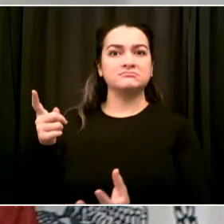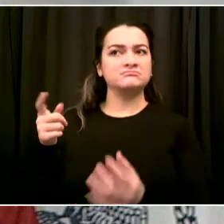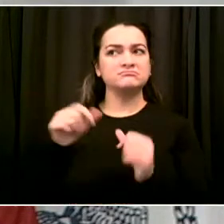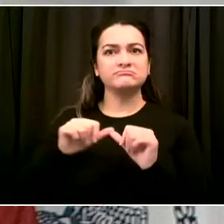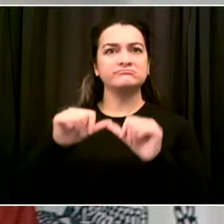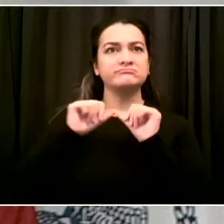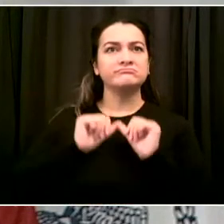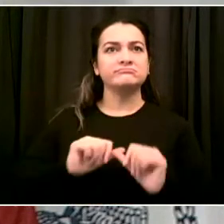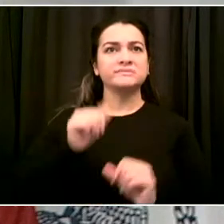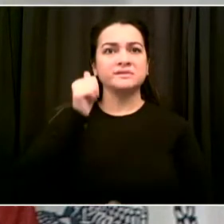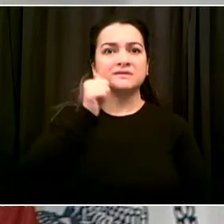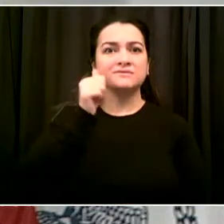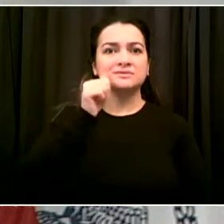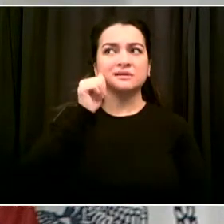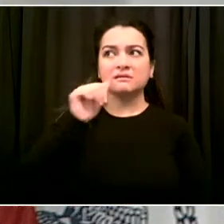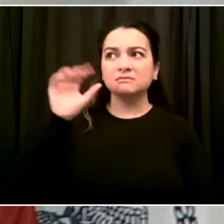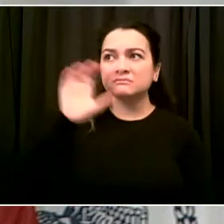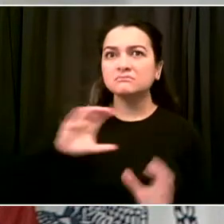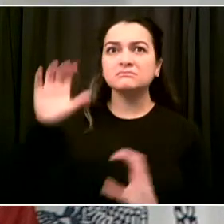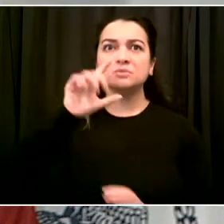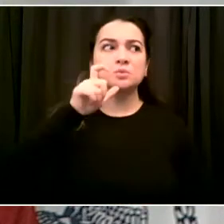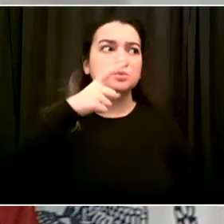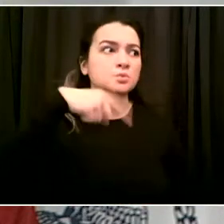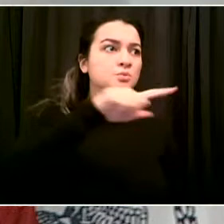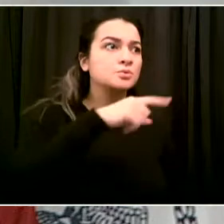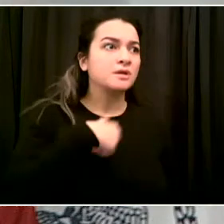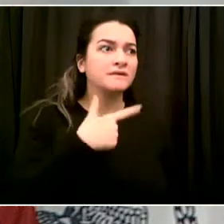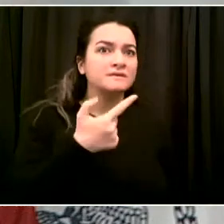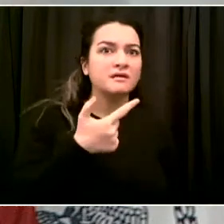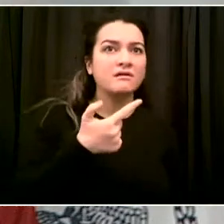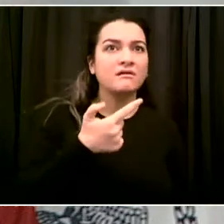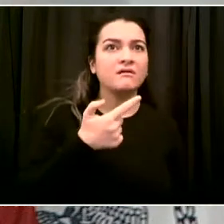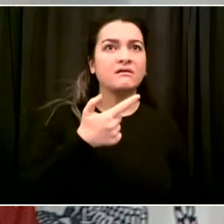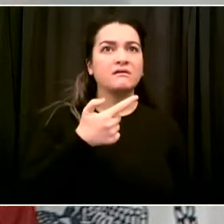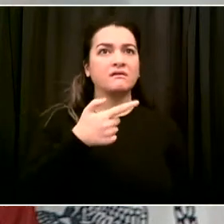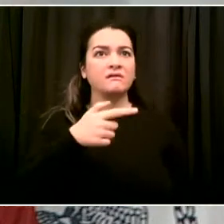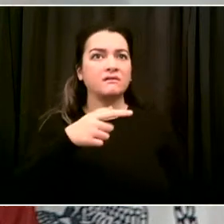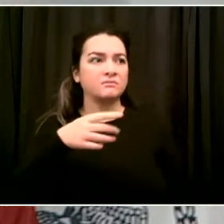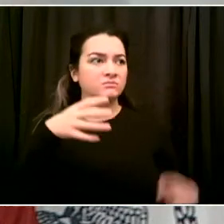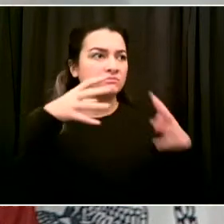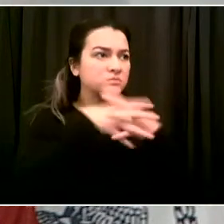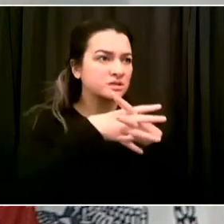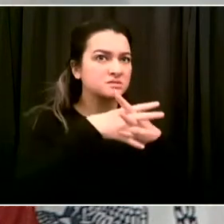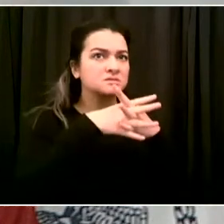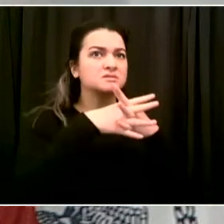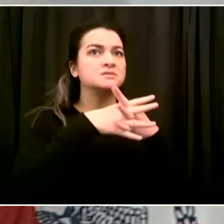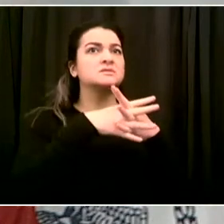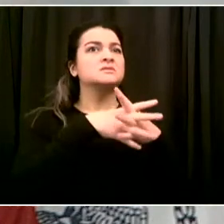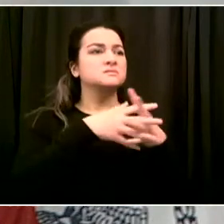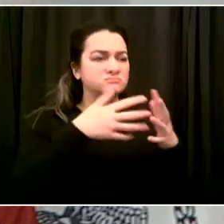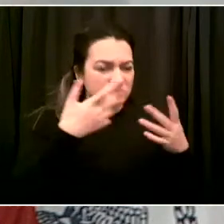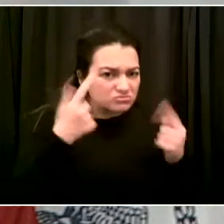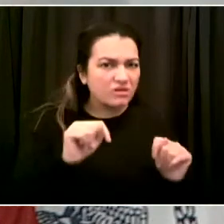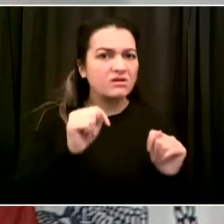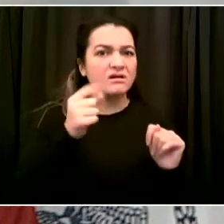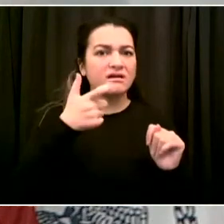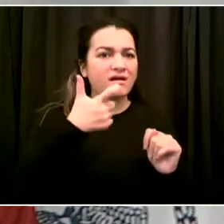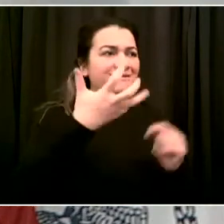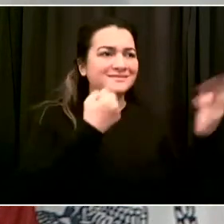MORE AND MORE EACH DAY,Y, EACH